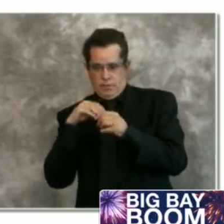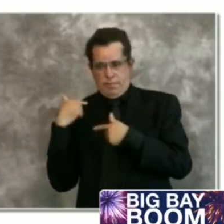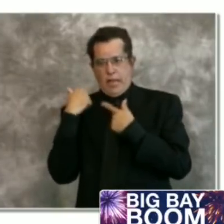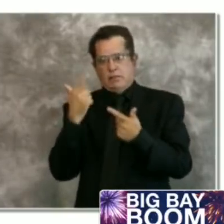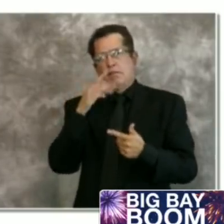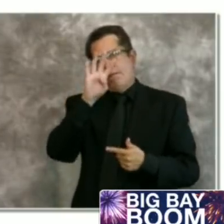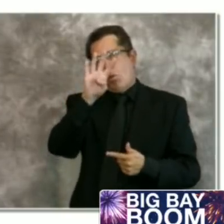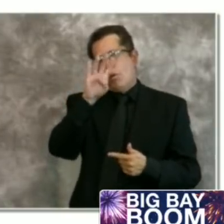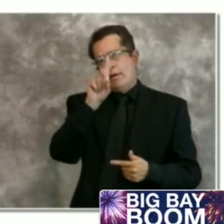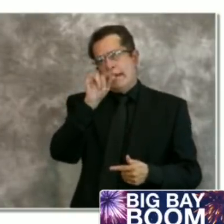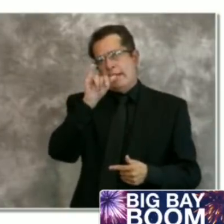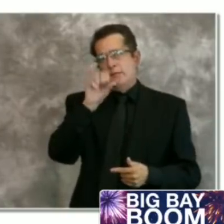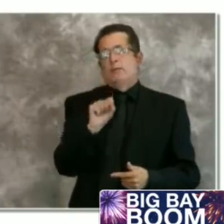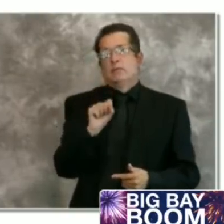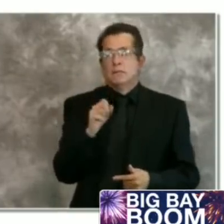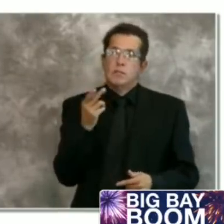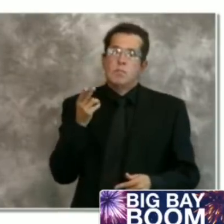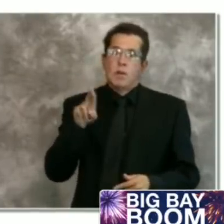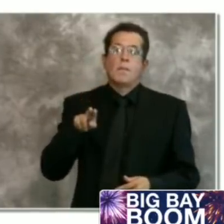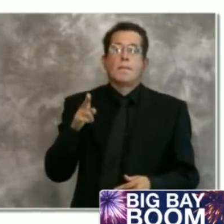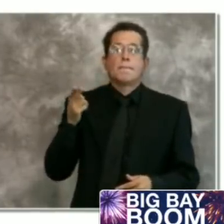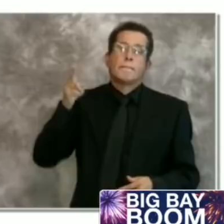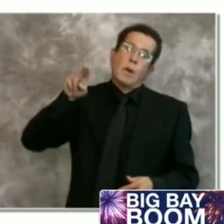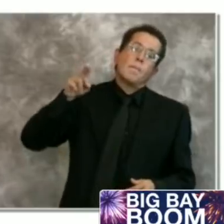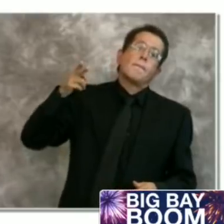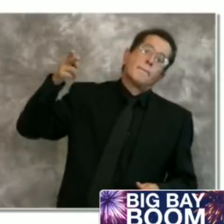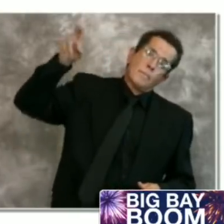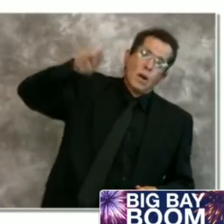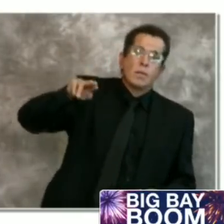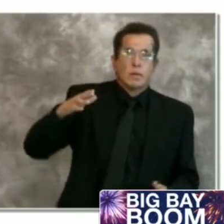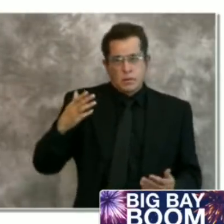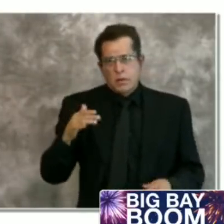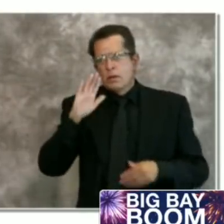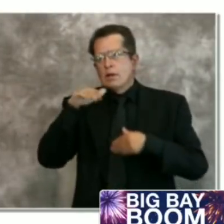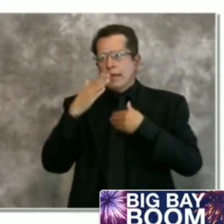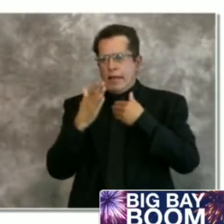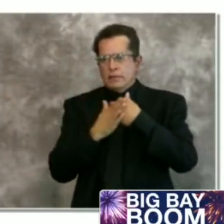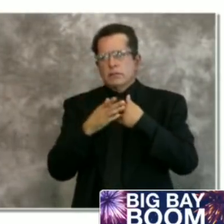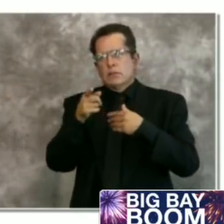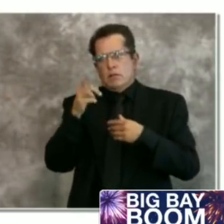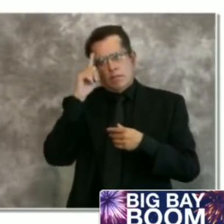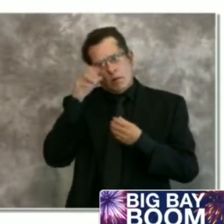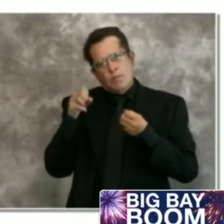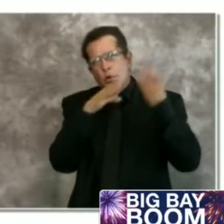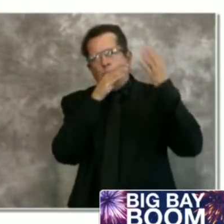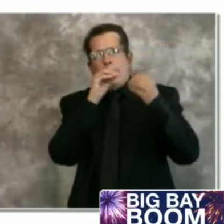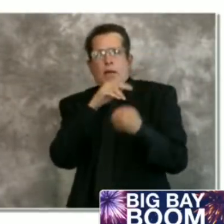INCREASE IN THE TOTAL NUMBER OF. DAILY CASES FOR THE PAST 4